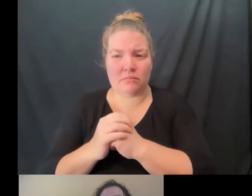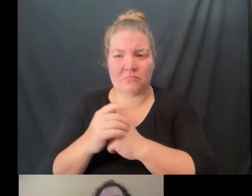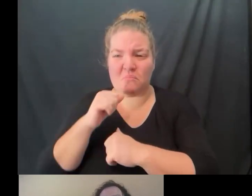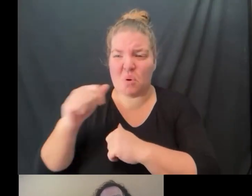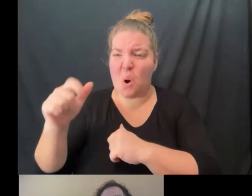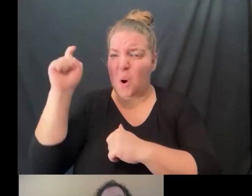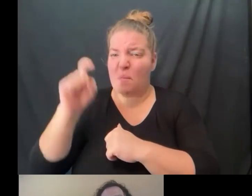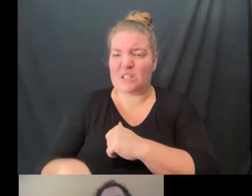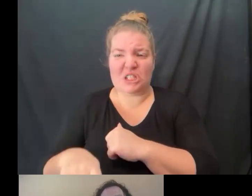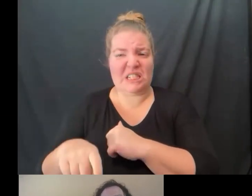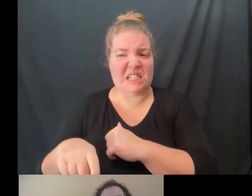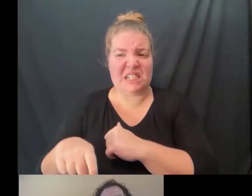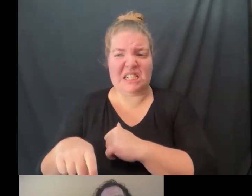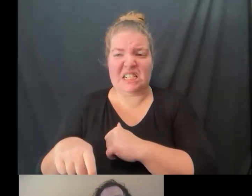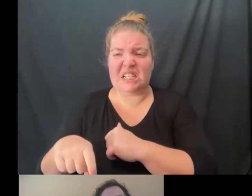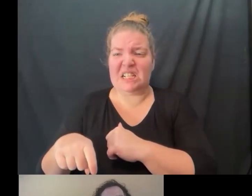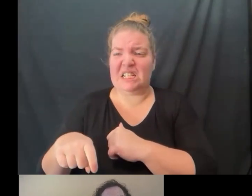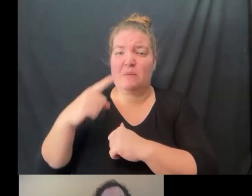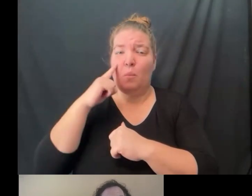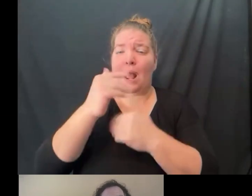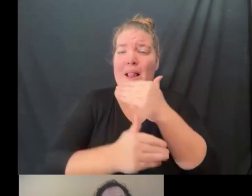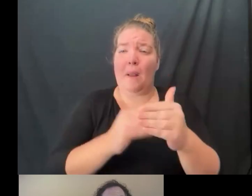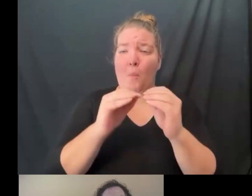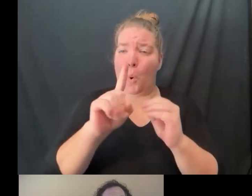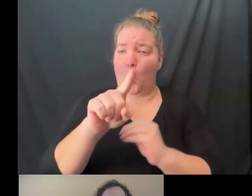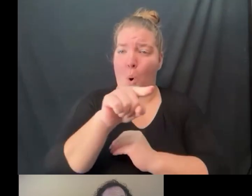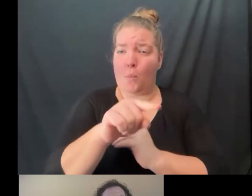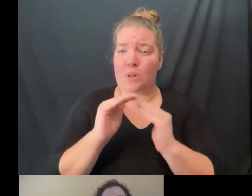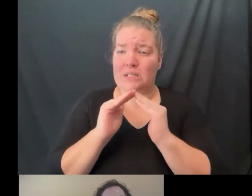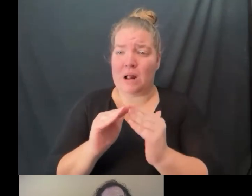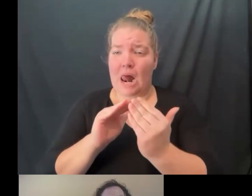you're not obligated at all under the Phase 1 regulations,